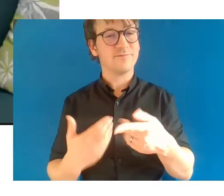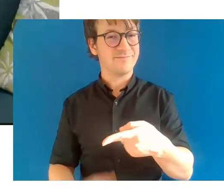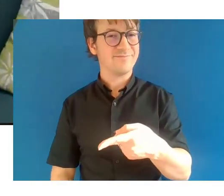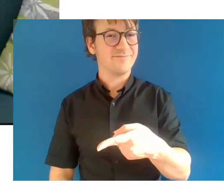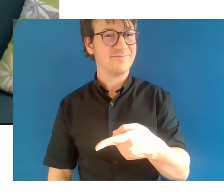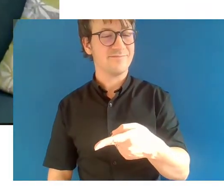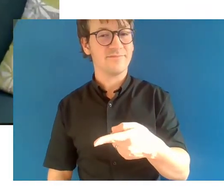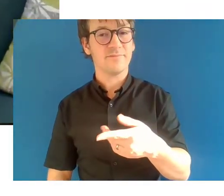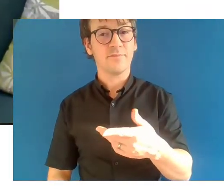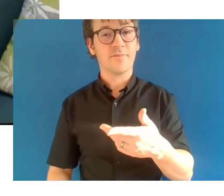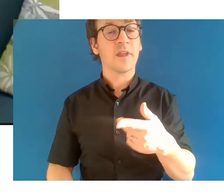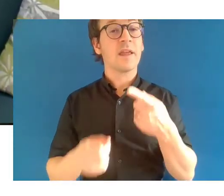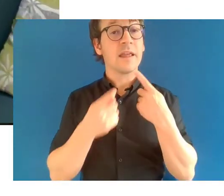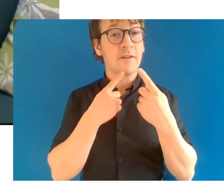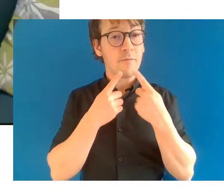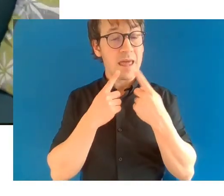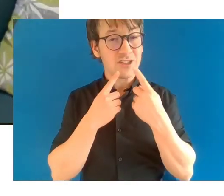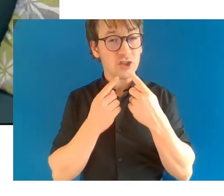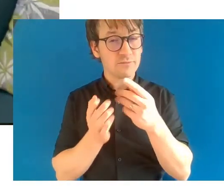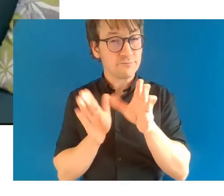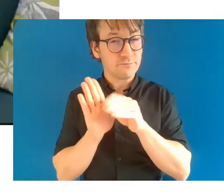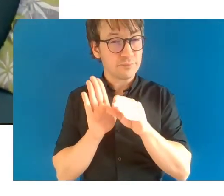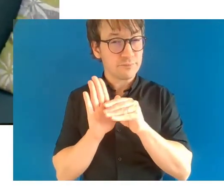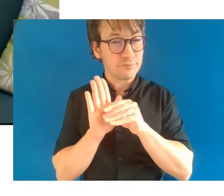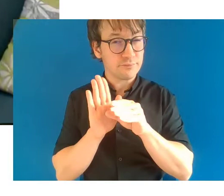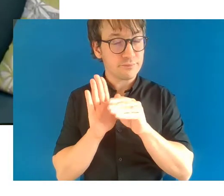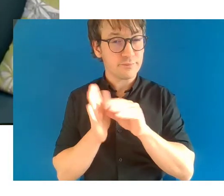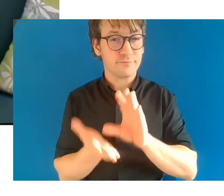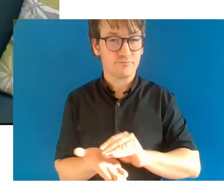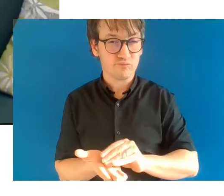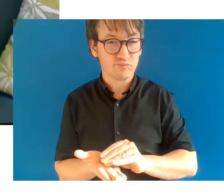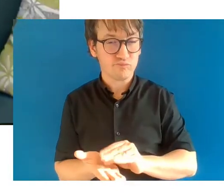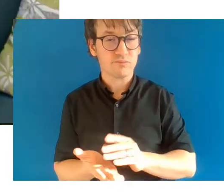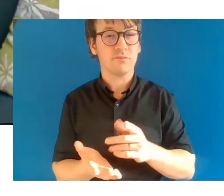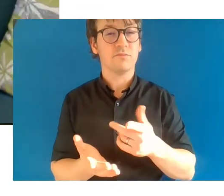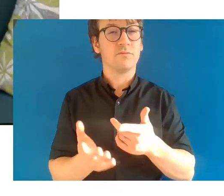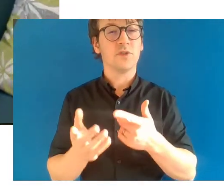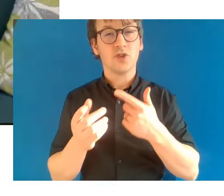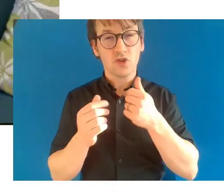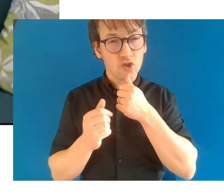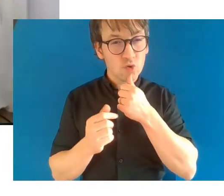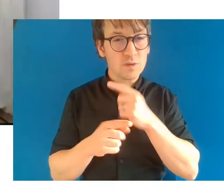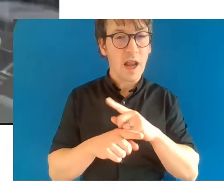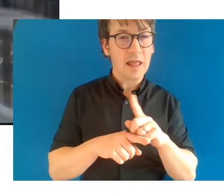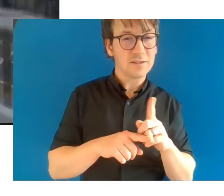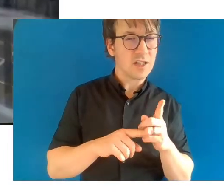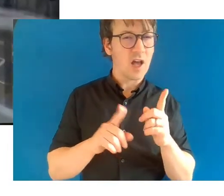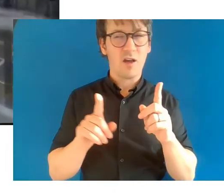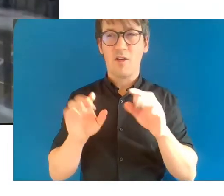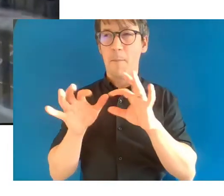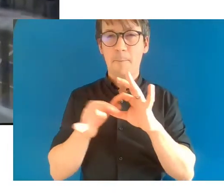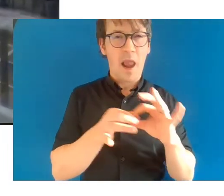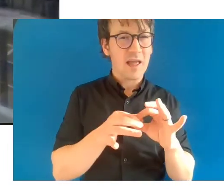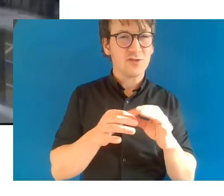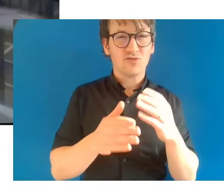This data is collected and stored and then can be used later for all sorts of different